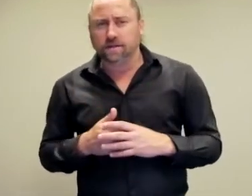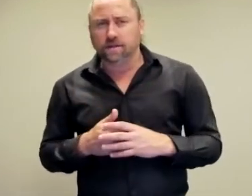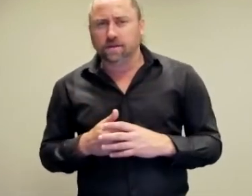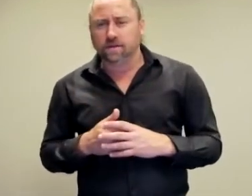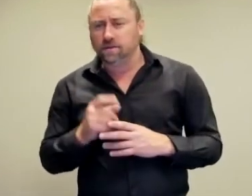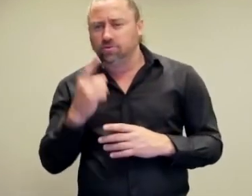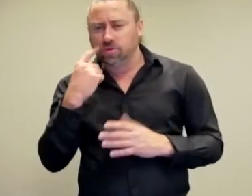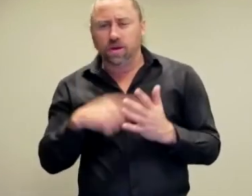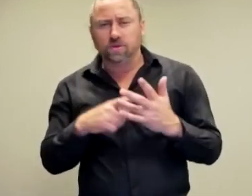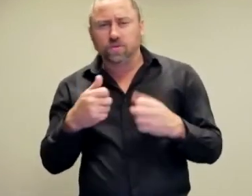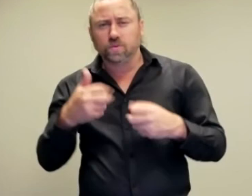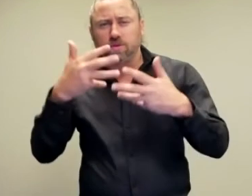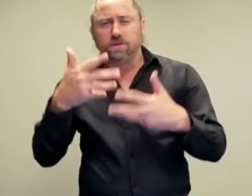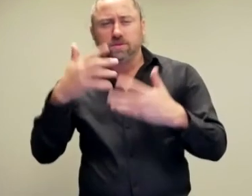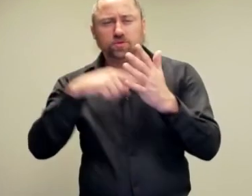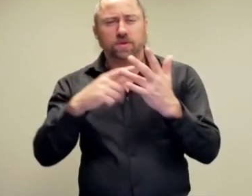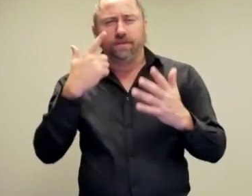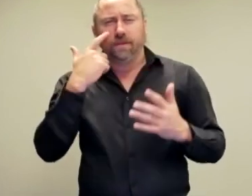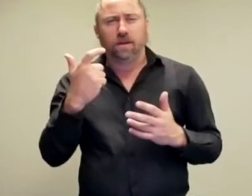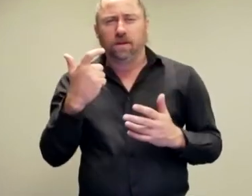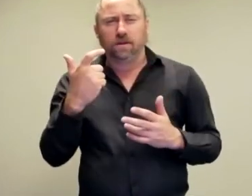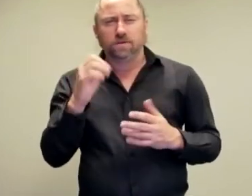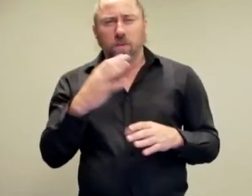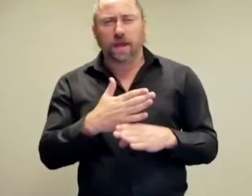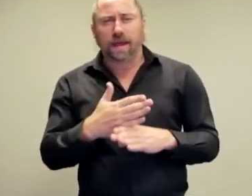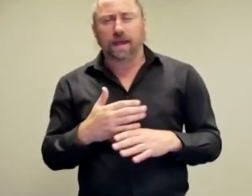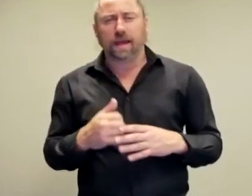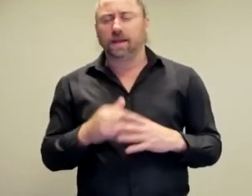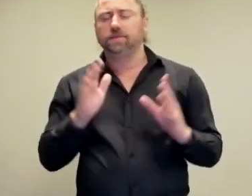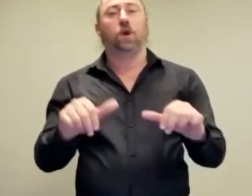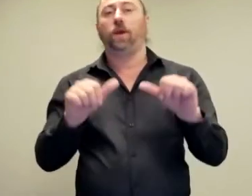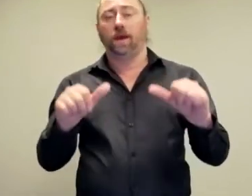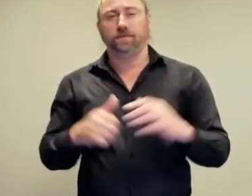Just trying to scroll through but it's not seeming to work. Okay Spectra of